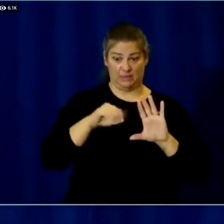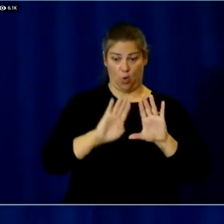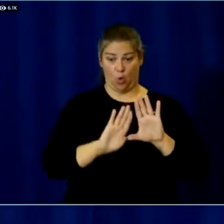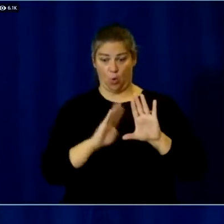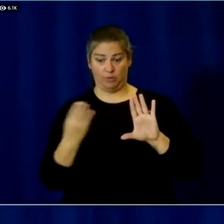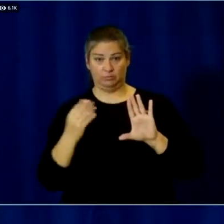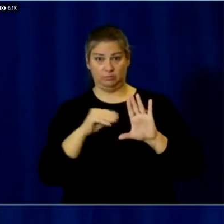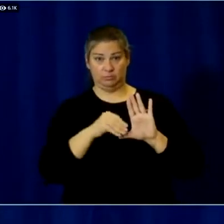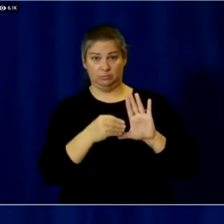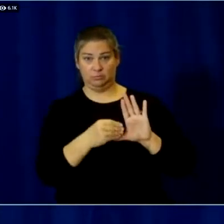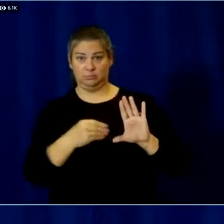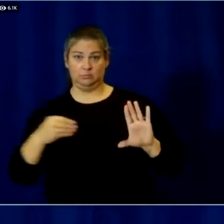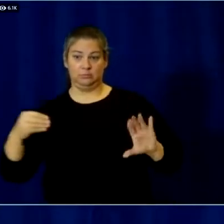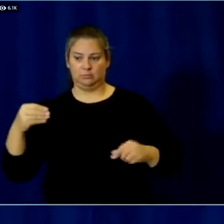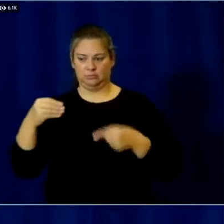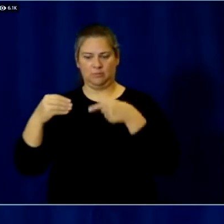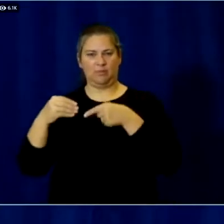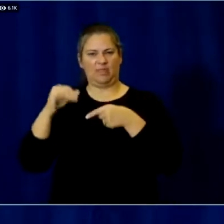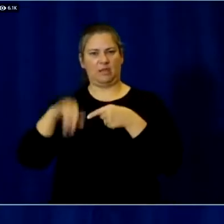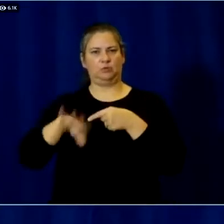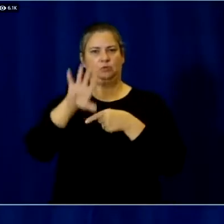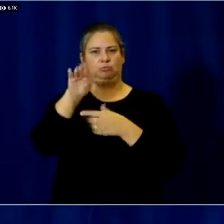your absentee ballot. Plus, there's more.